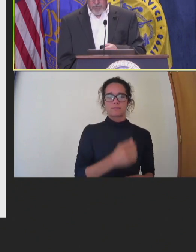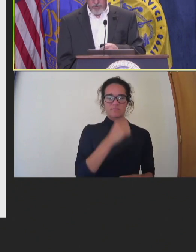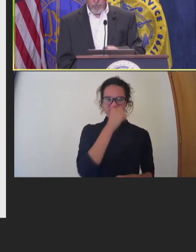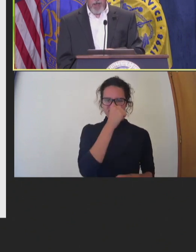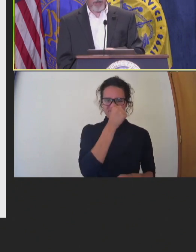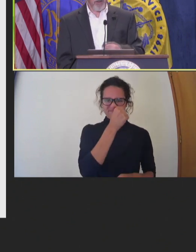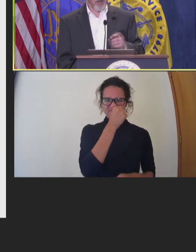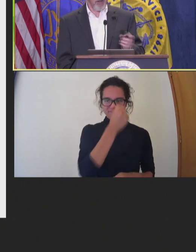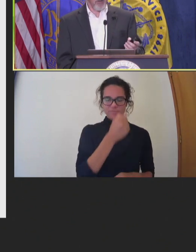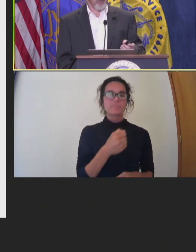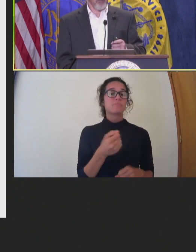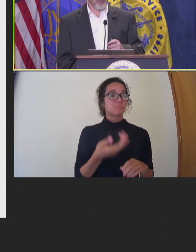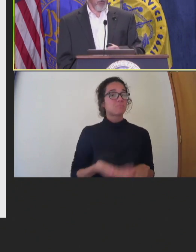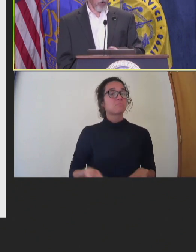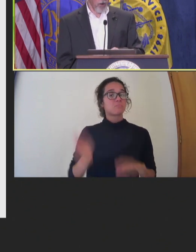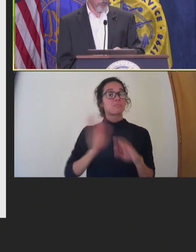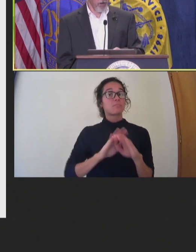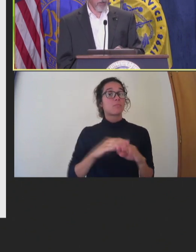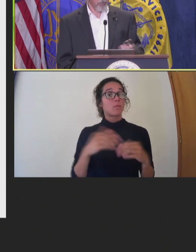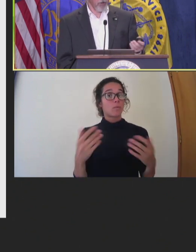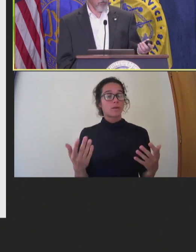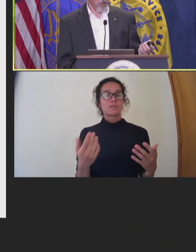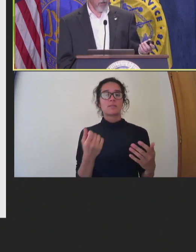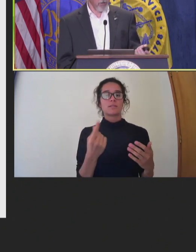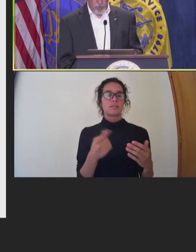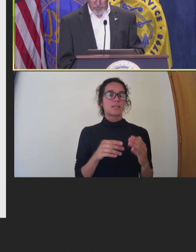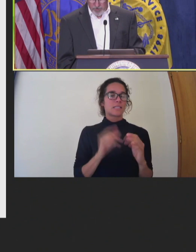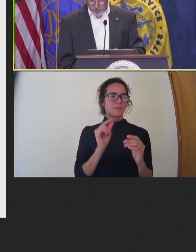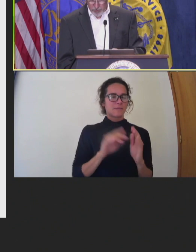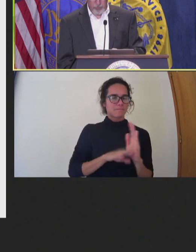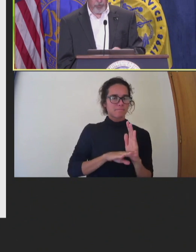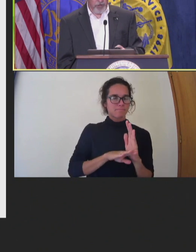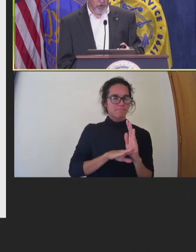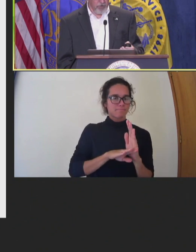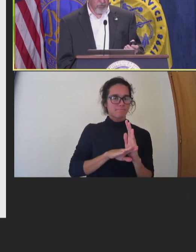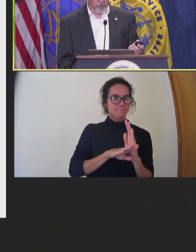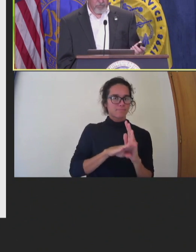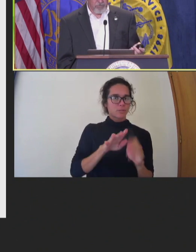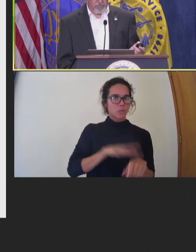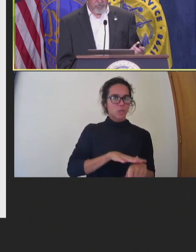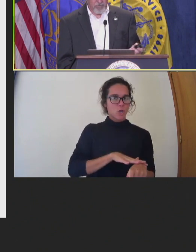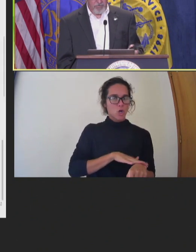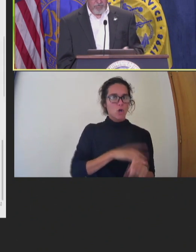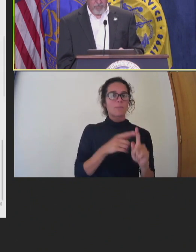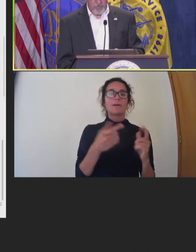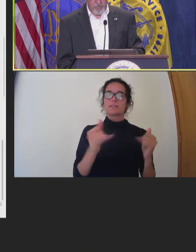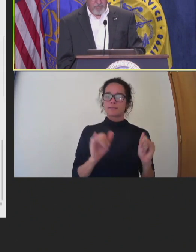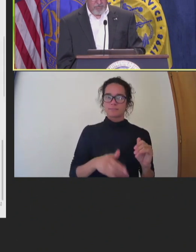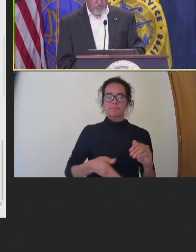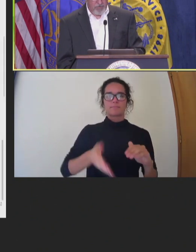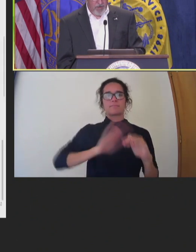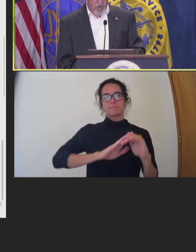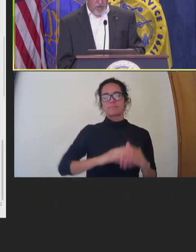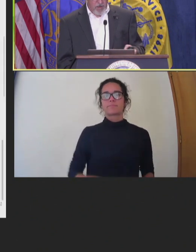despite an initial slower uptake than we'd seen in the previous two to three years.